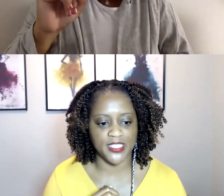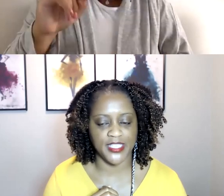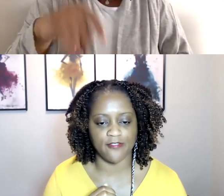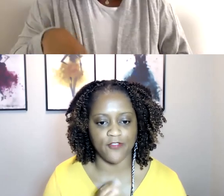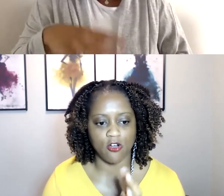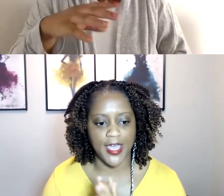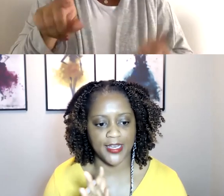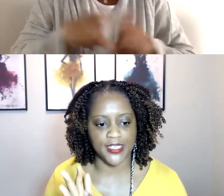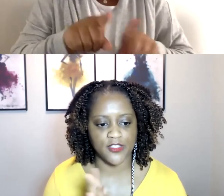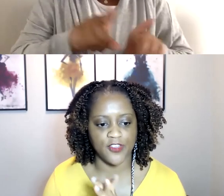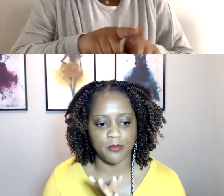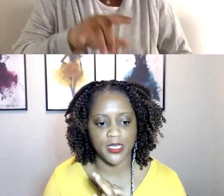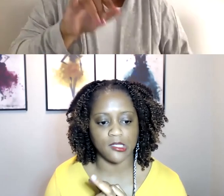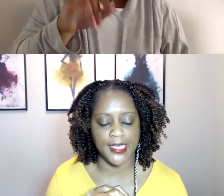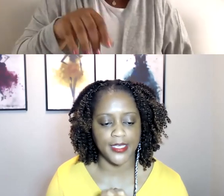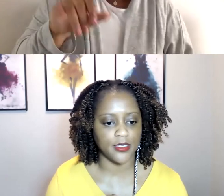but it's info@svpla.org